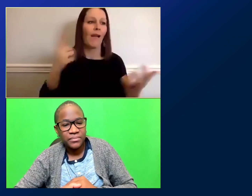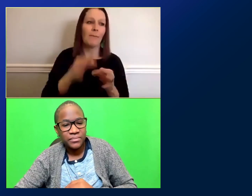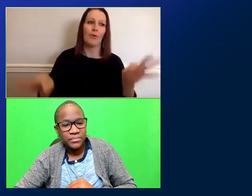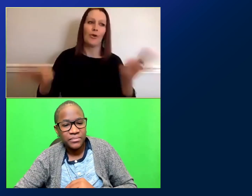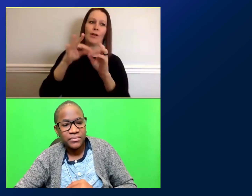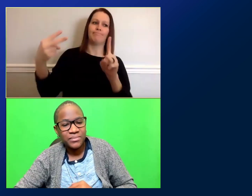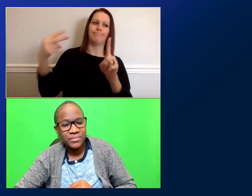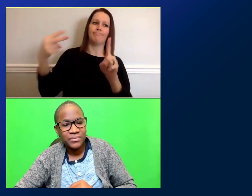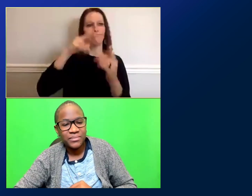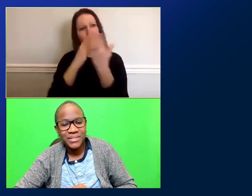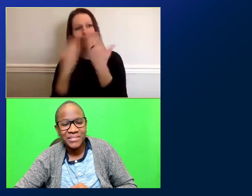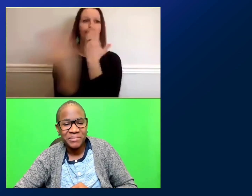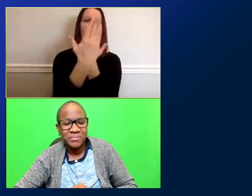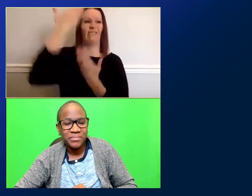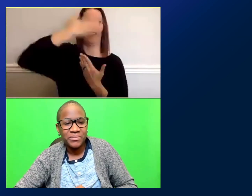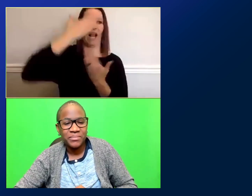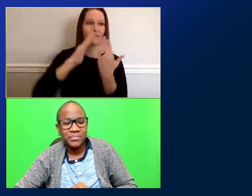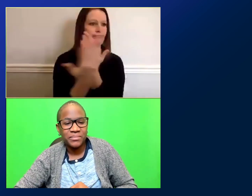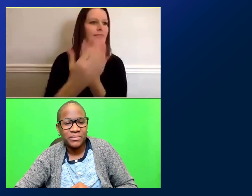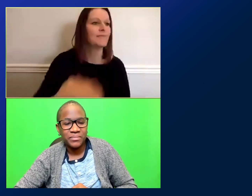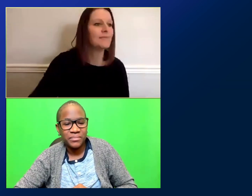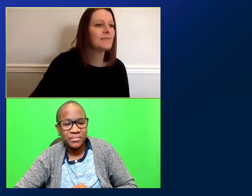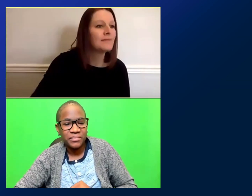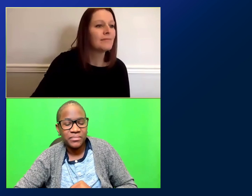so again there's a lot of love for you in the chat people saying thank you for bringing this